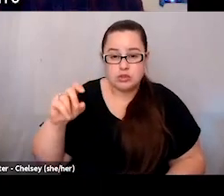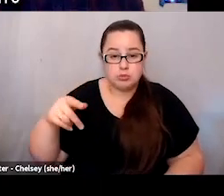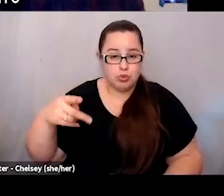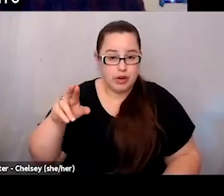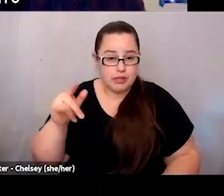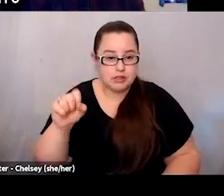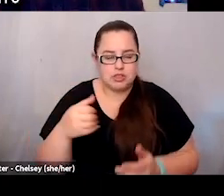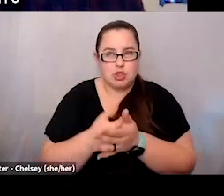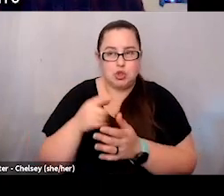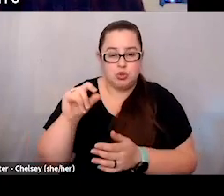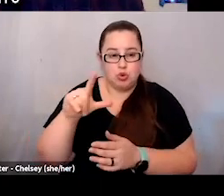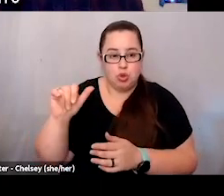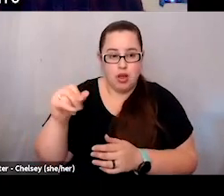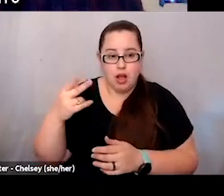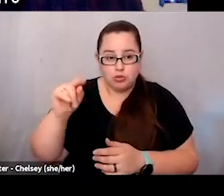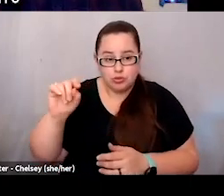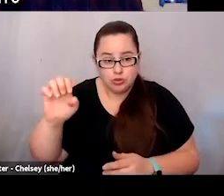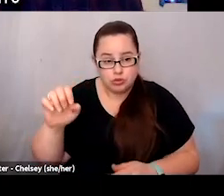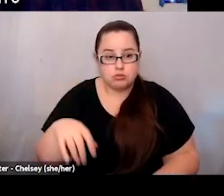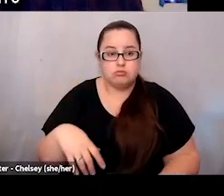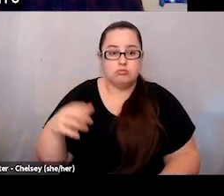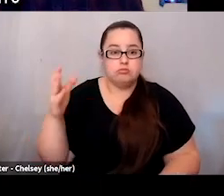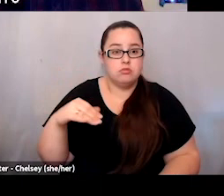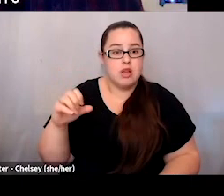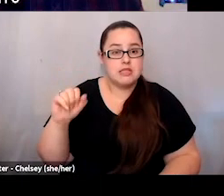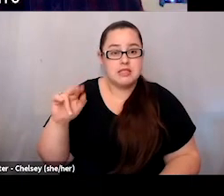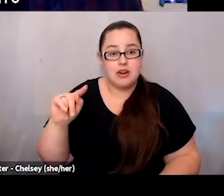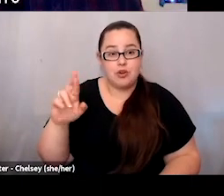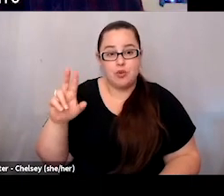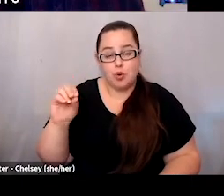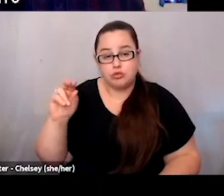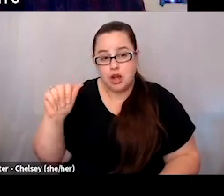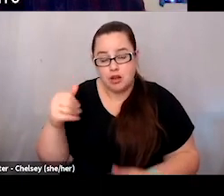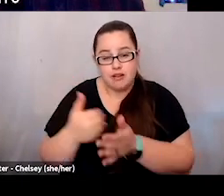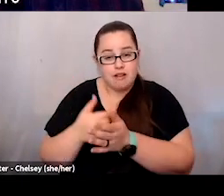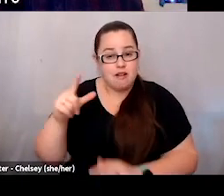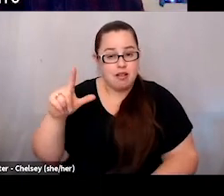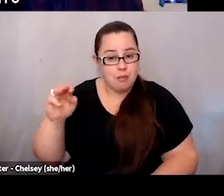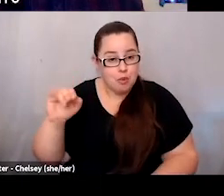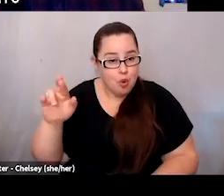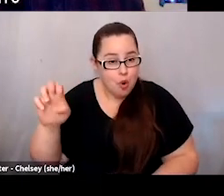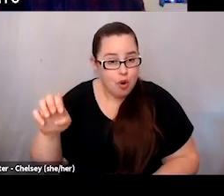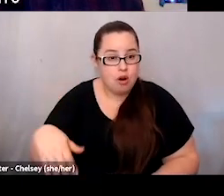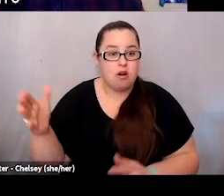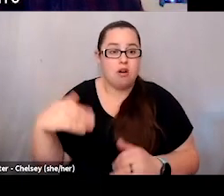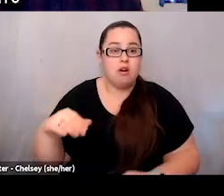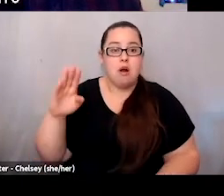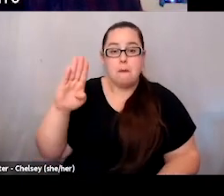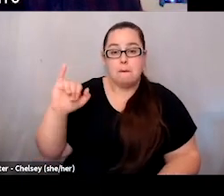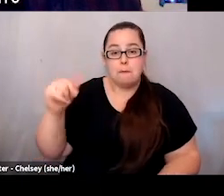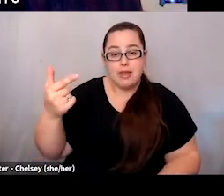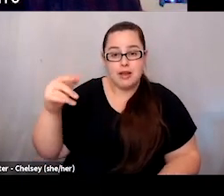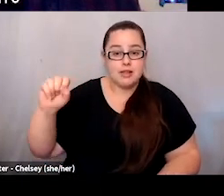Rancheria, which is near Lemoore. Big Sandy Rancheria, it's located above Auberry. Pikune